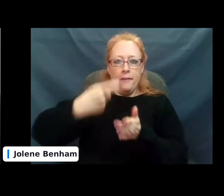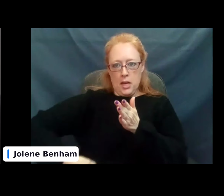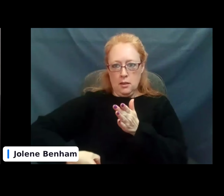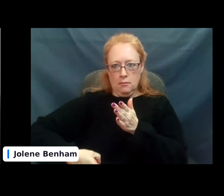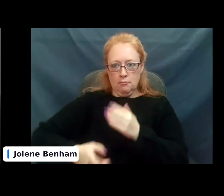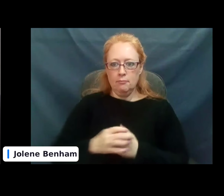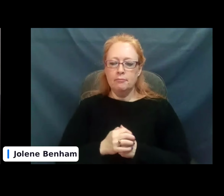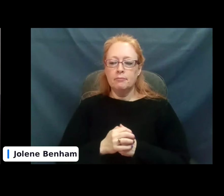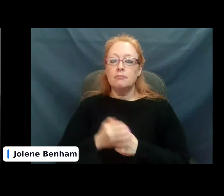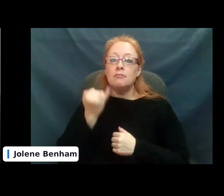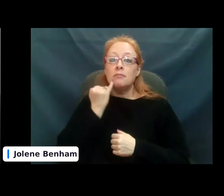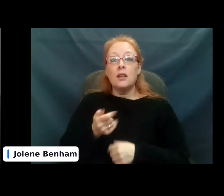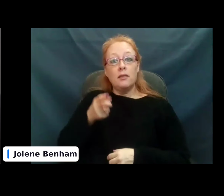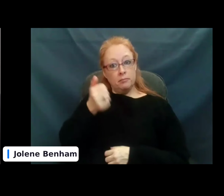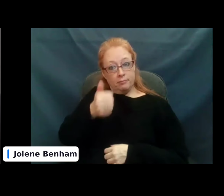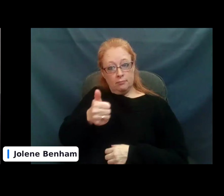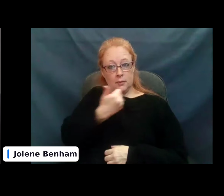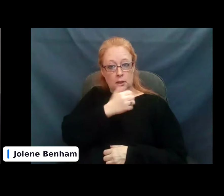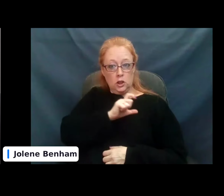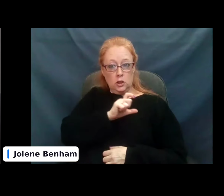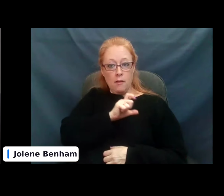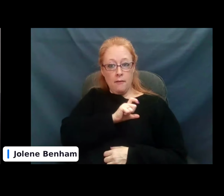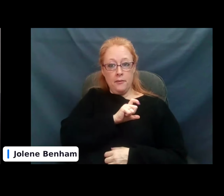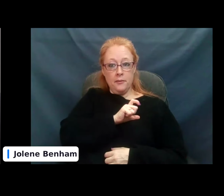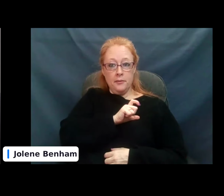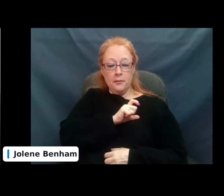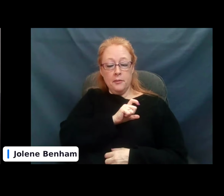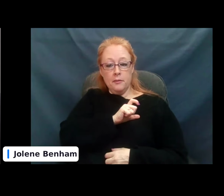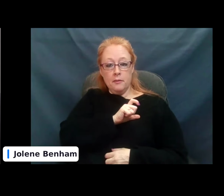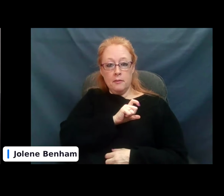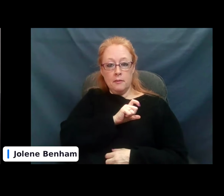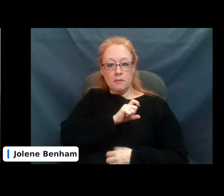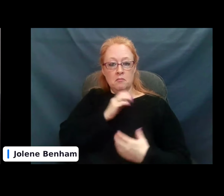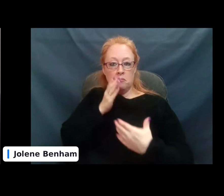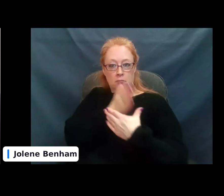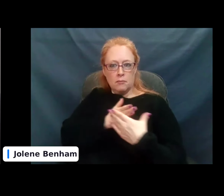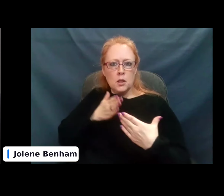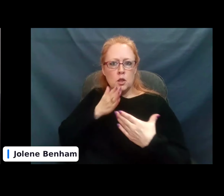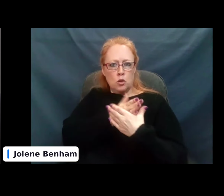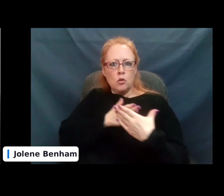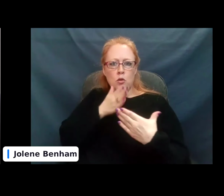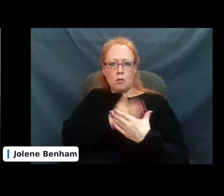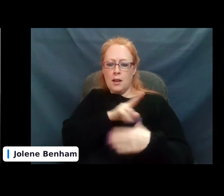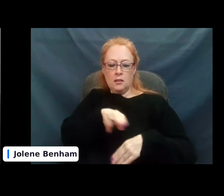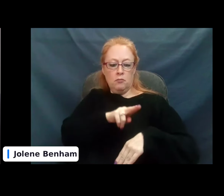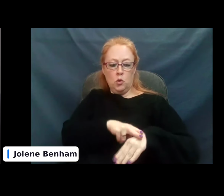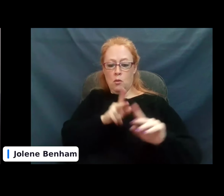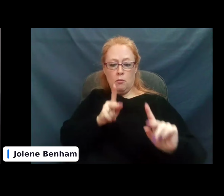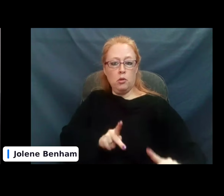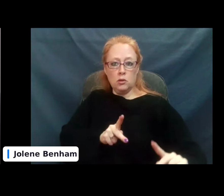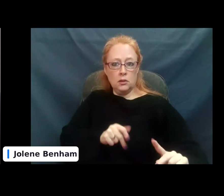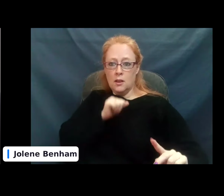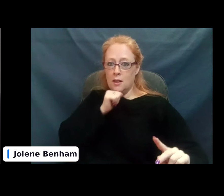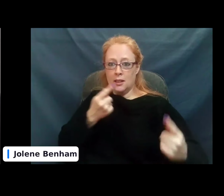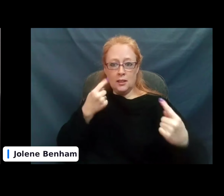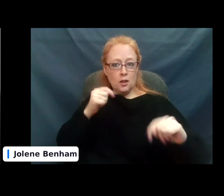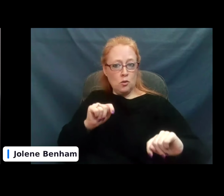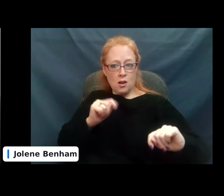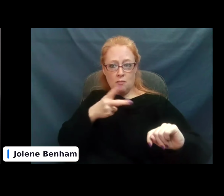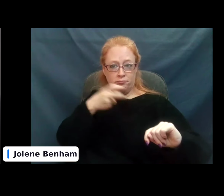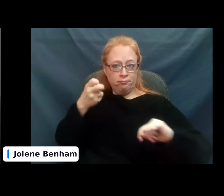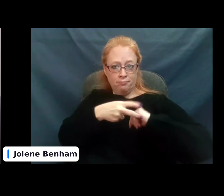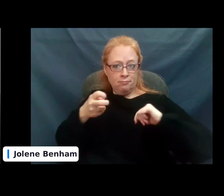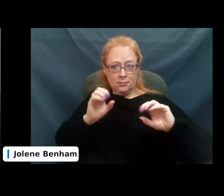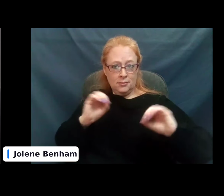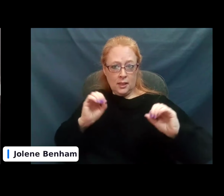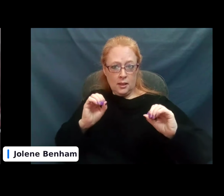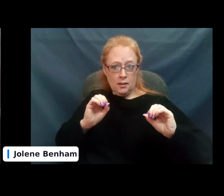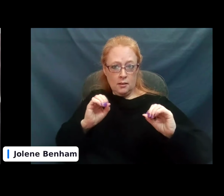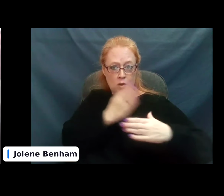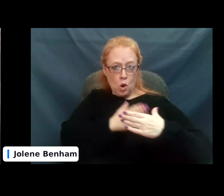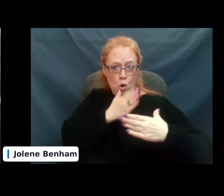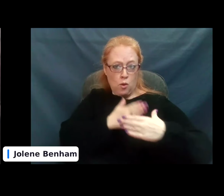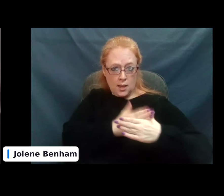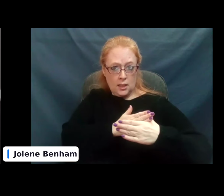If you're lying and sheriff catches you, because they try to do an inspection, you have to pay a fine.